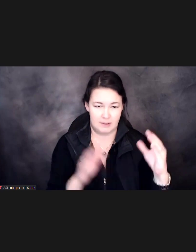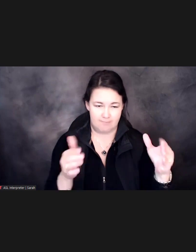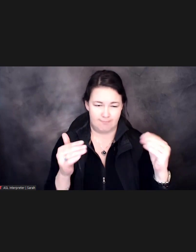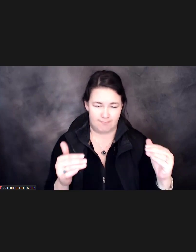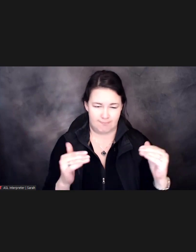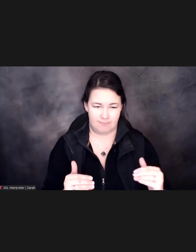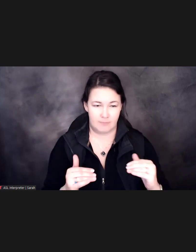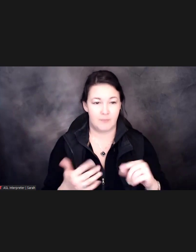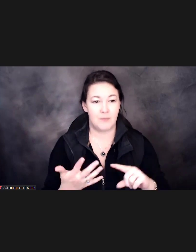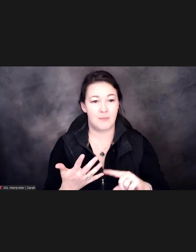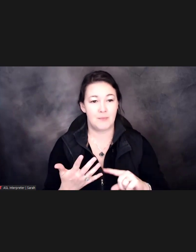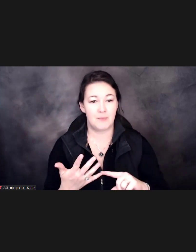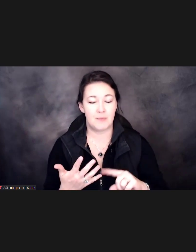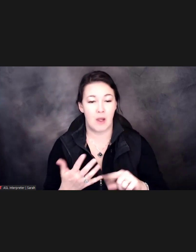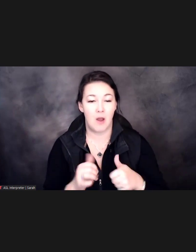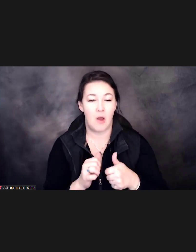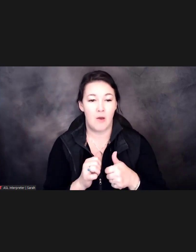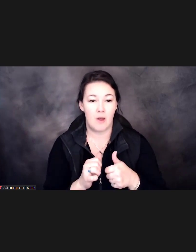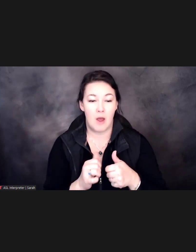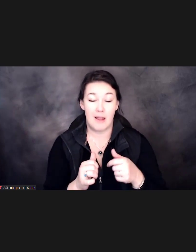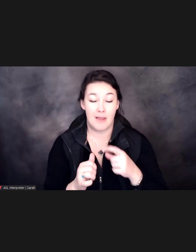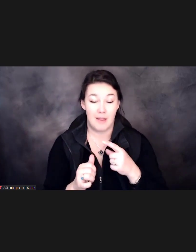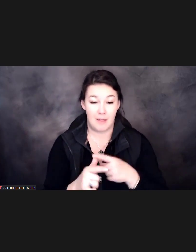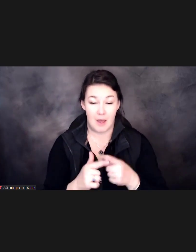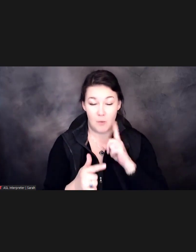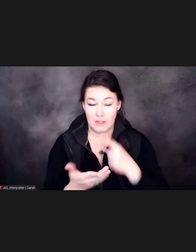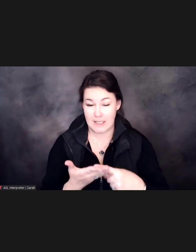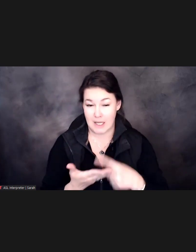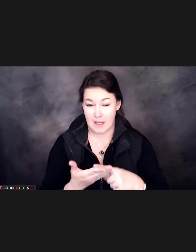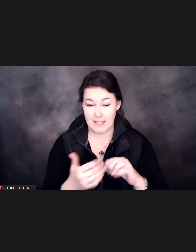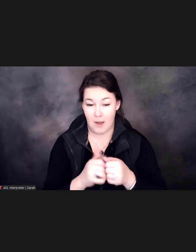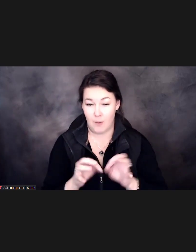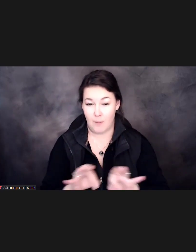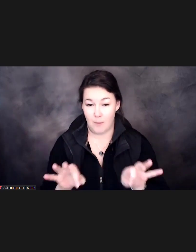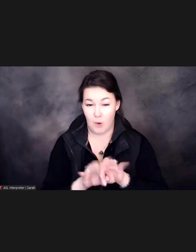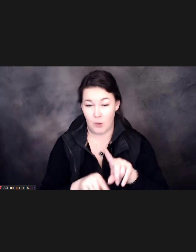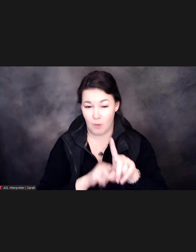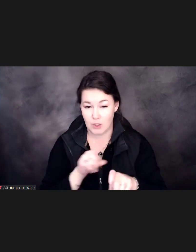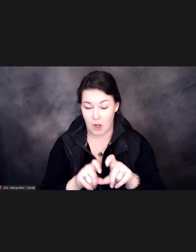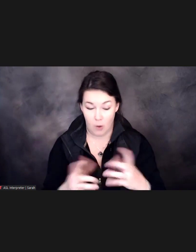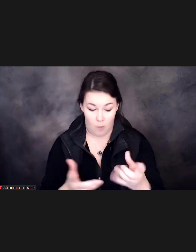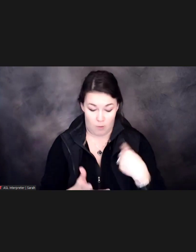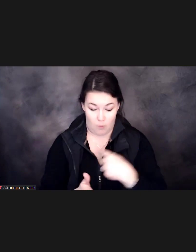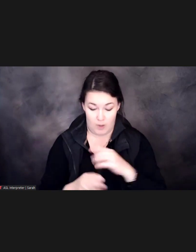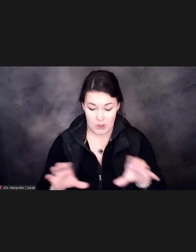Next, we're going to address the important question, what do we do